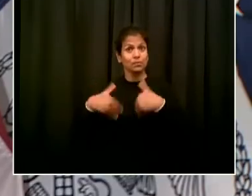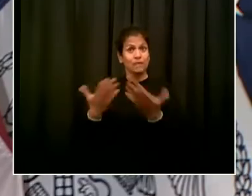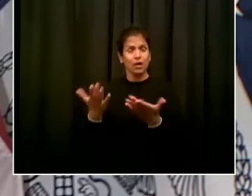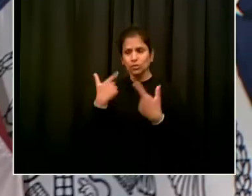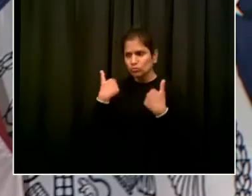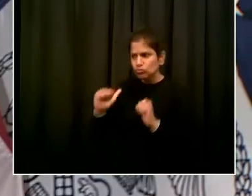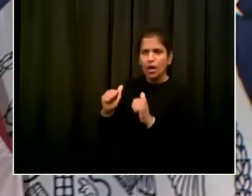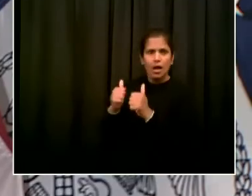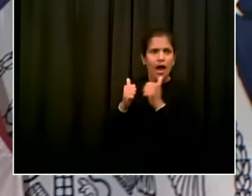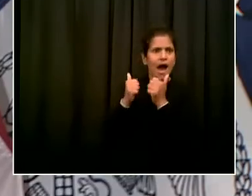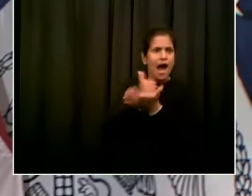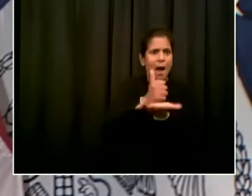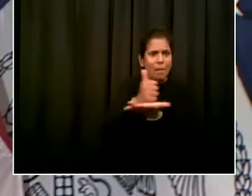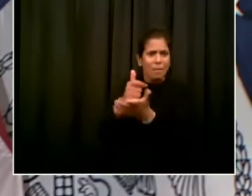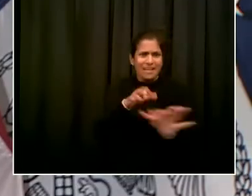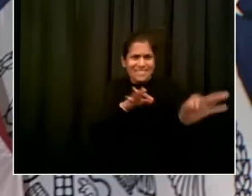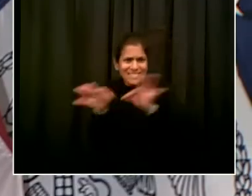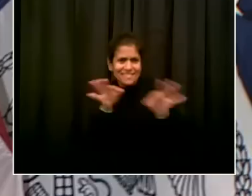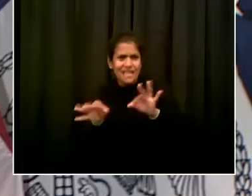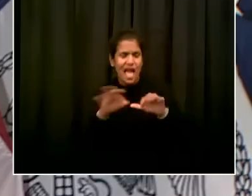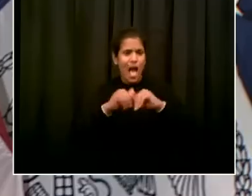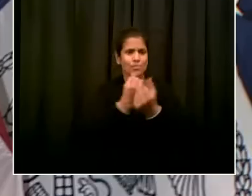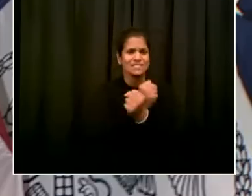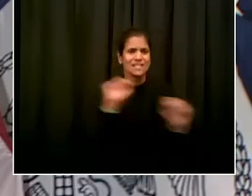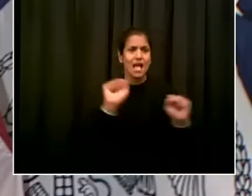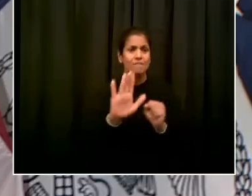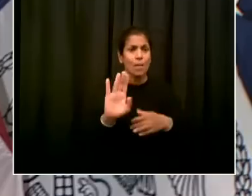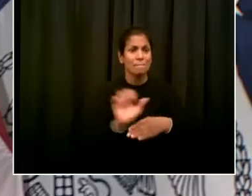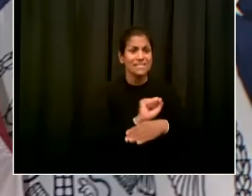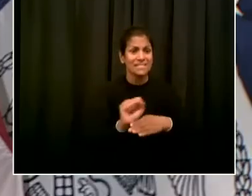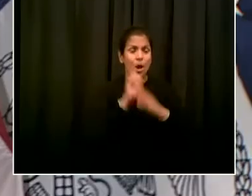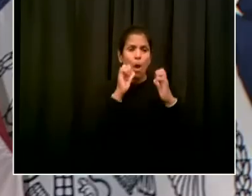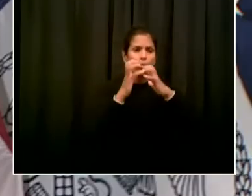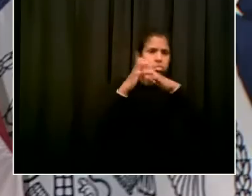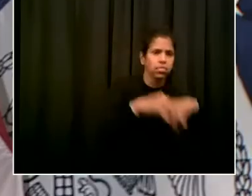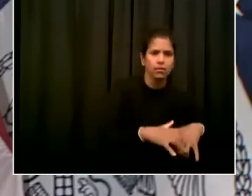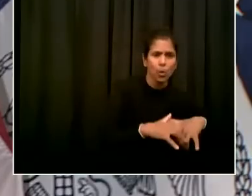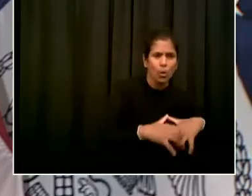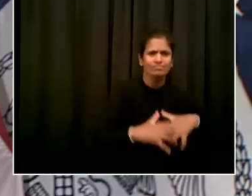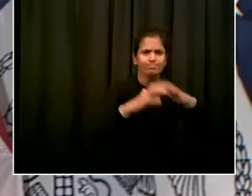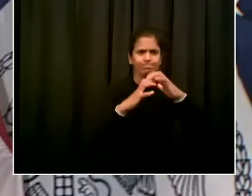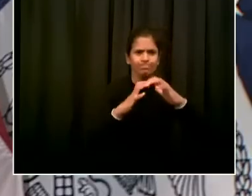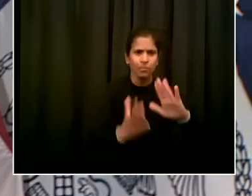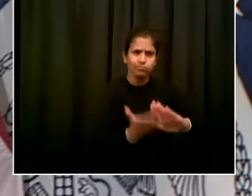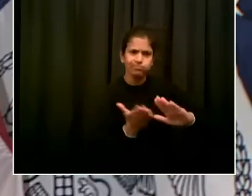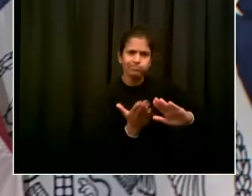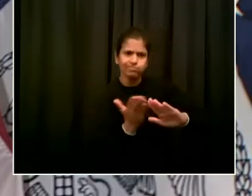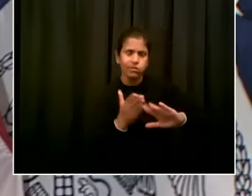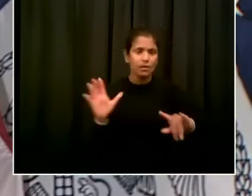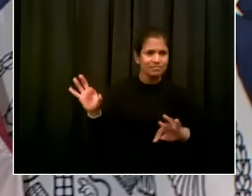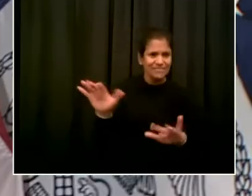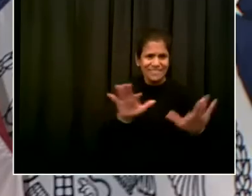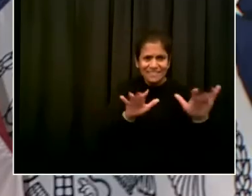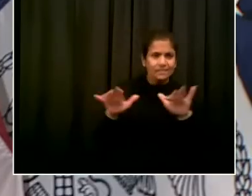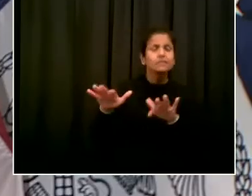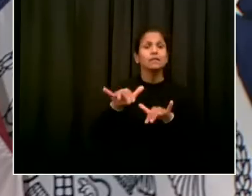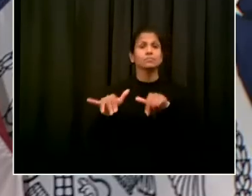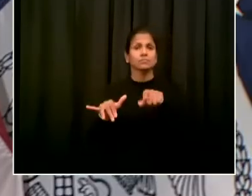SERVICES IS HHE ER